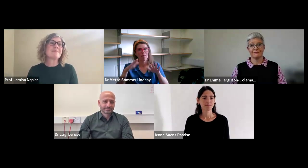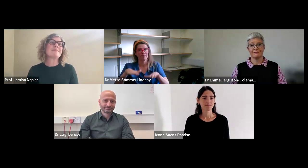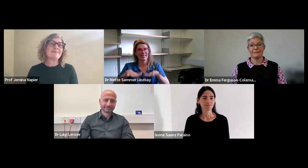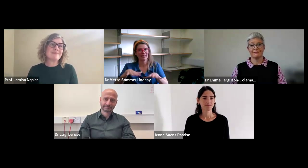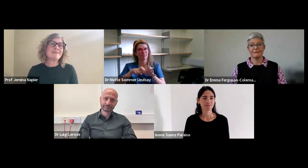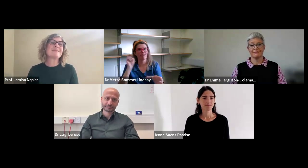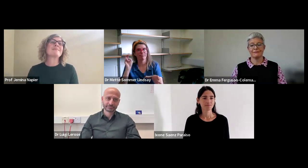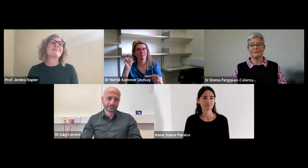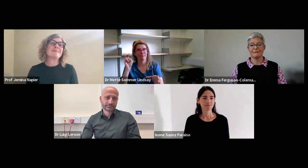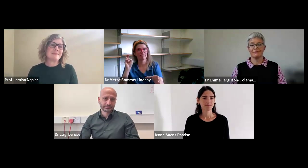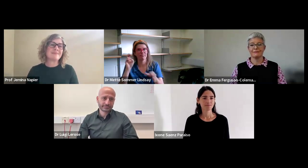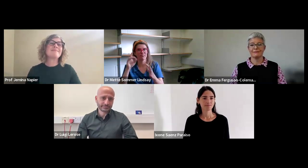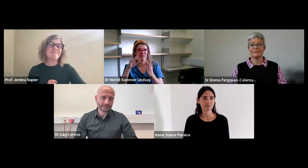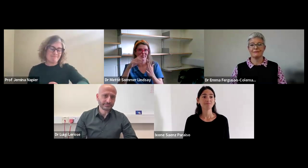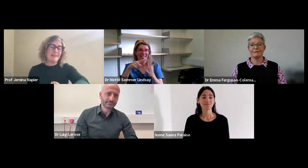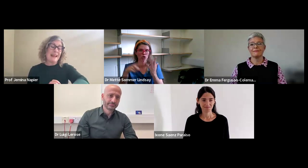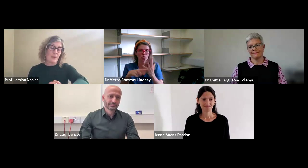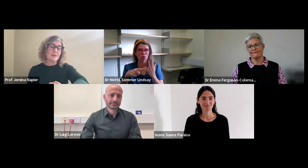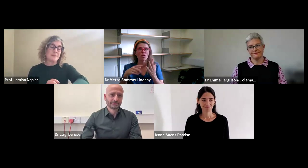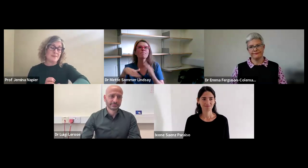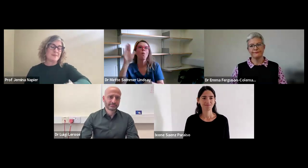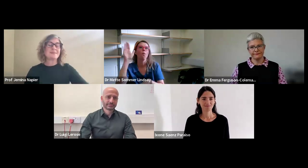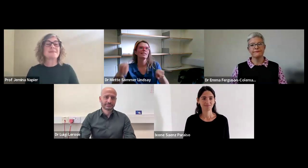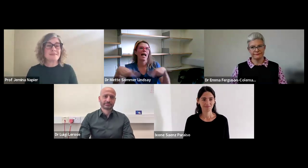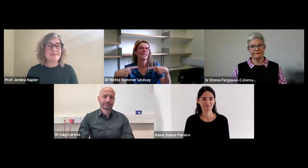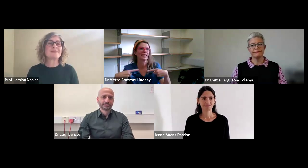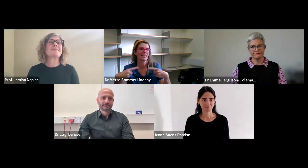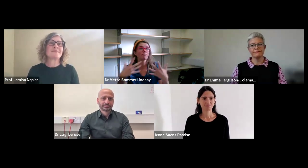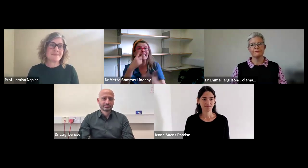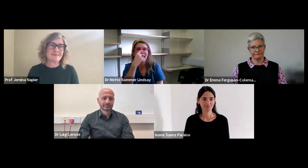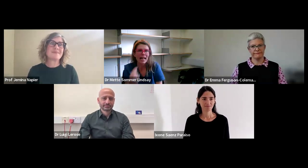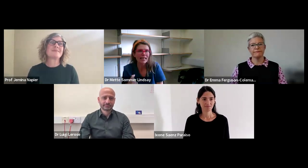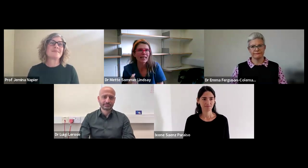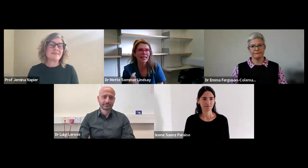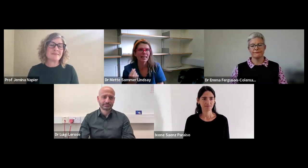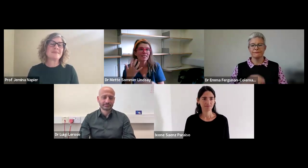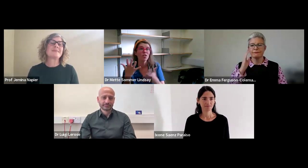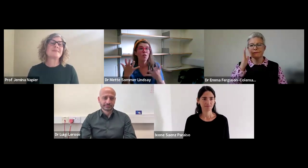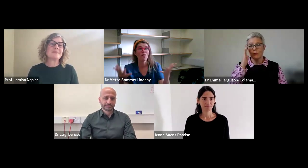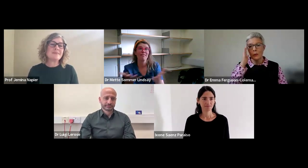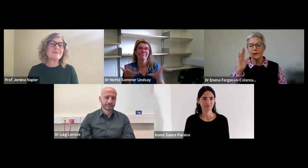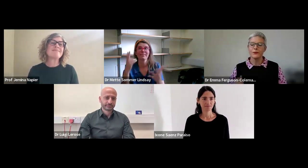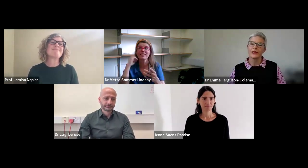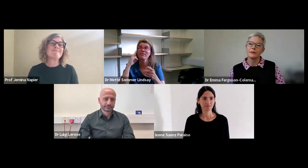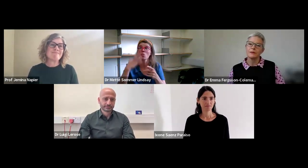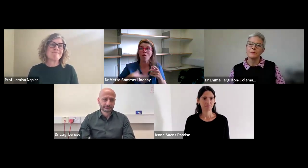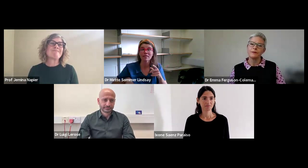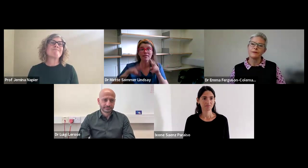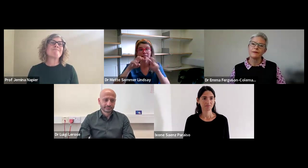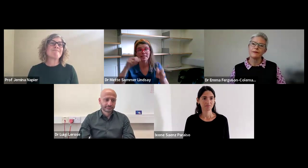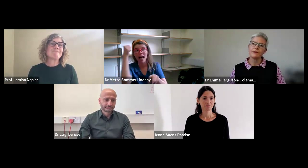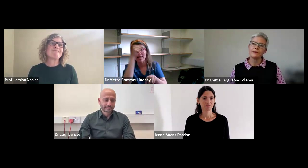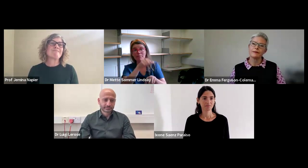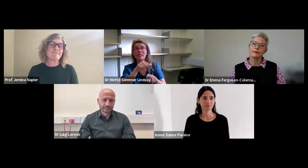on my part, and obviously Brexit was going on so it was even more of a challenge. you know,